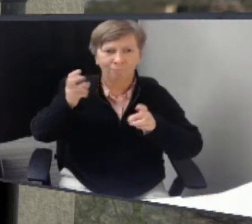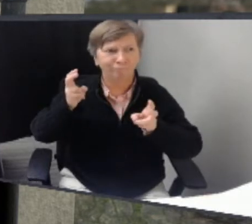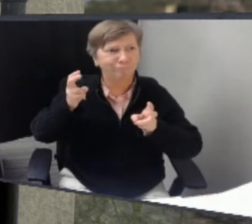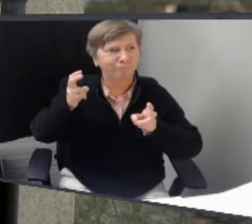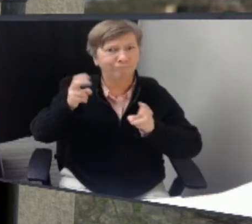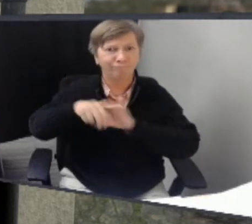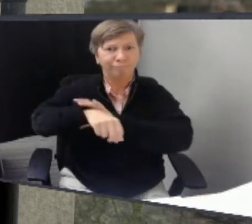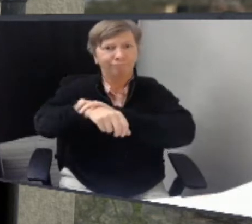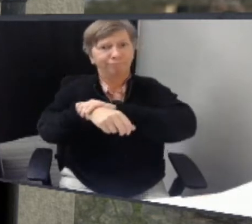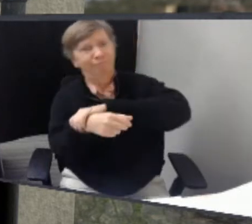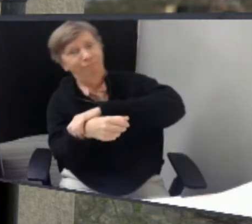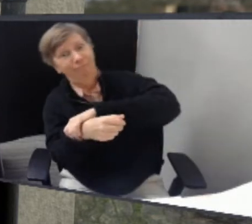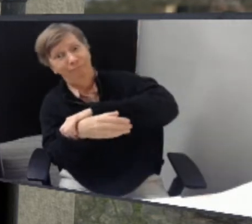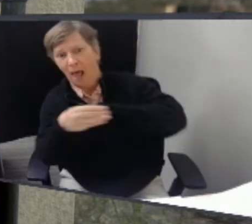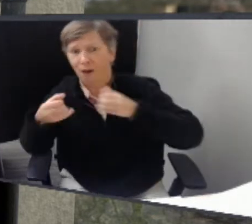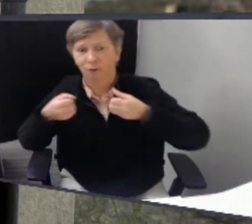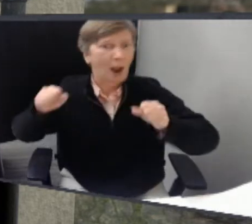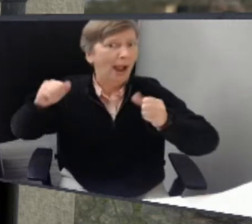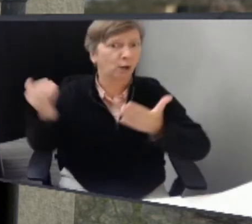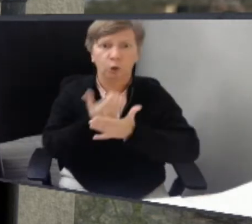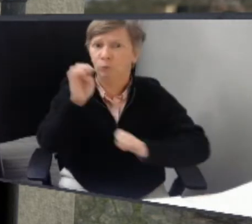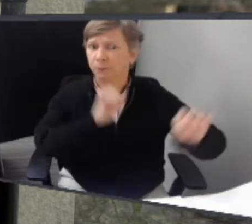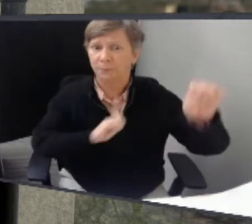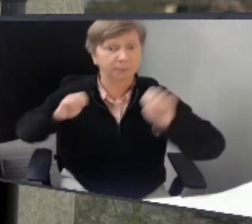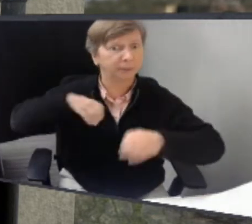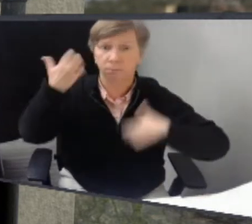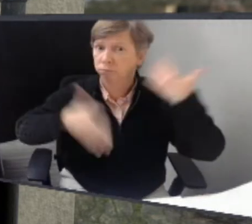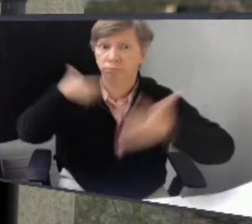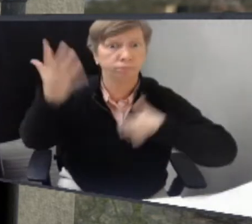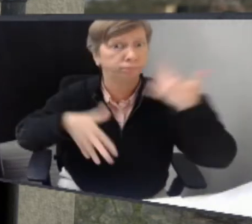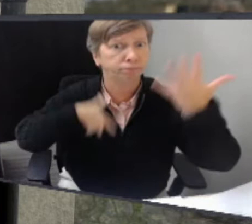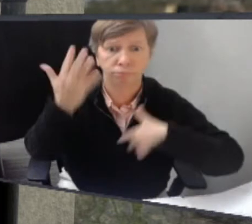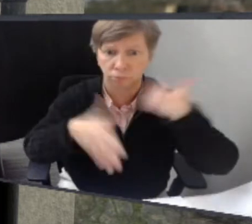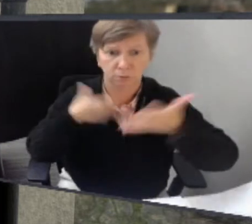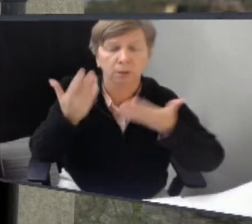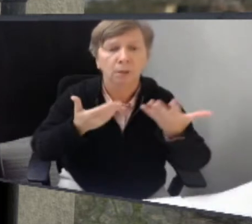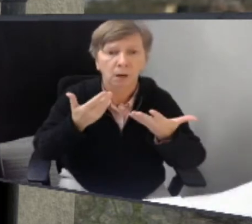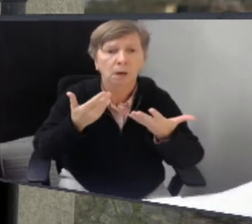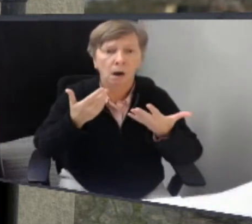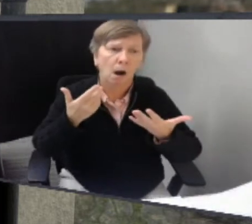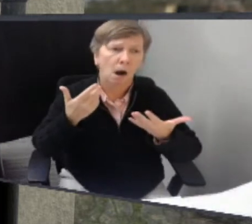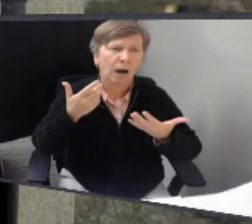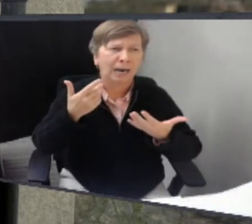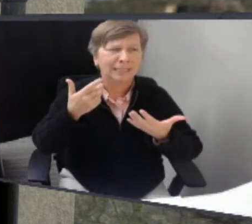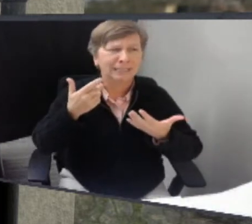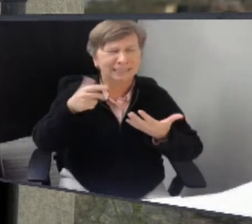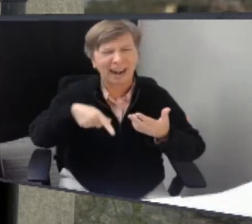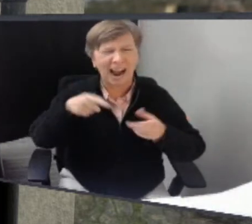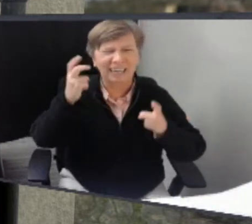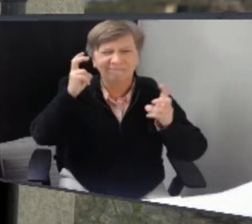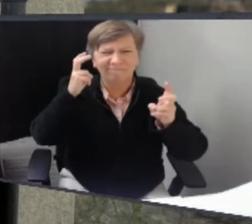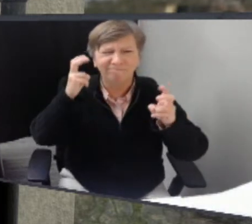Because of the COVID pandemic, we were forced to try lots of new things very quickly to experiment with a